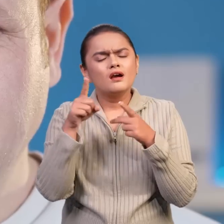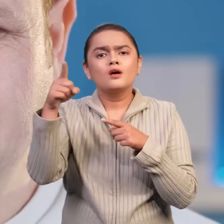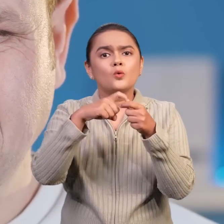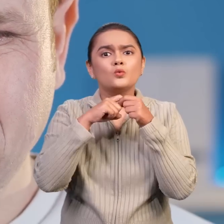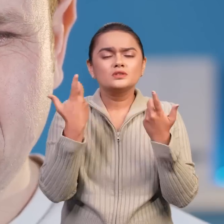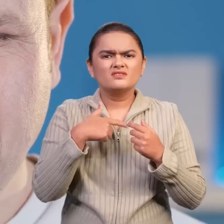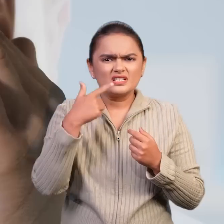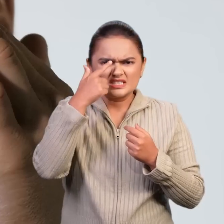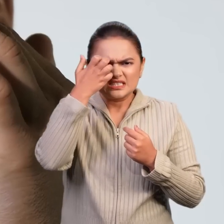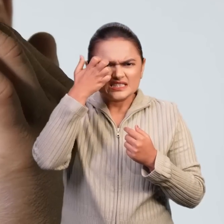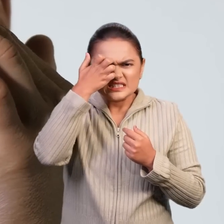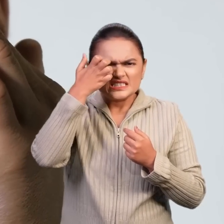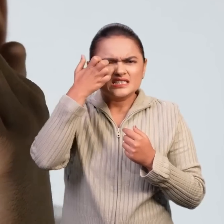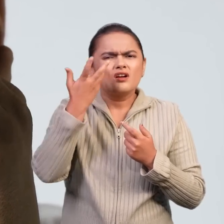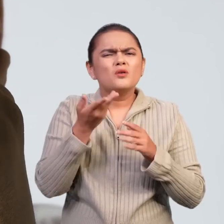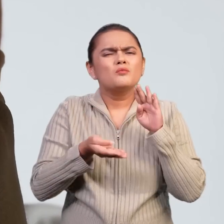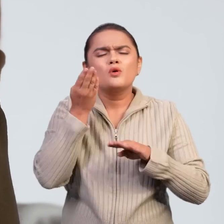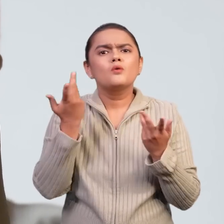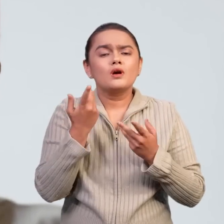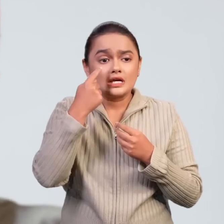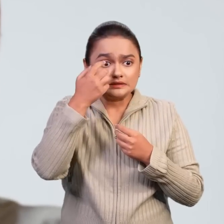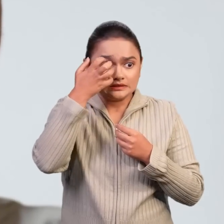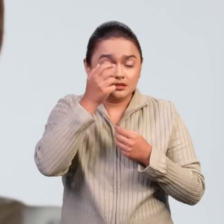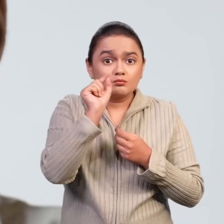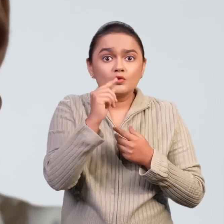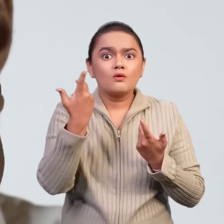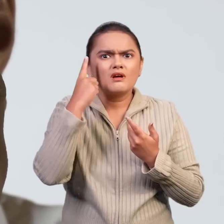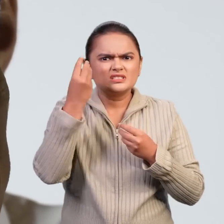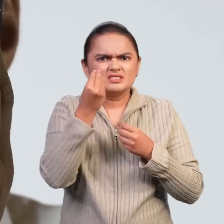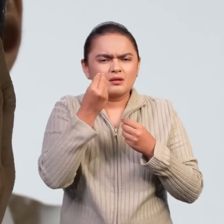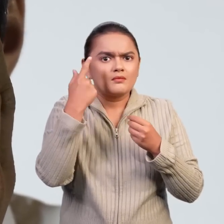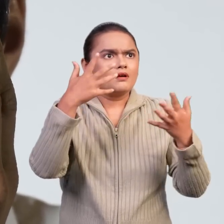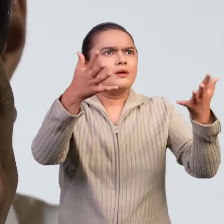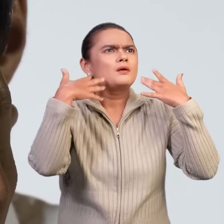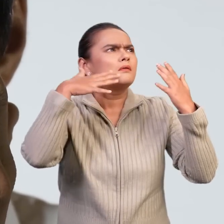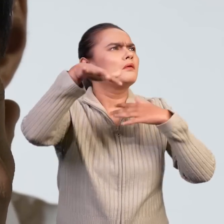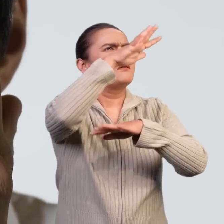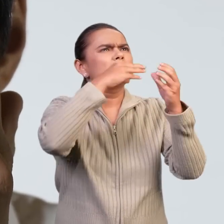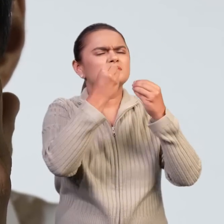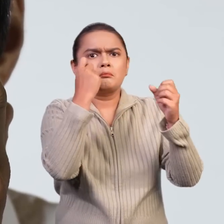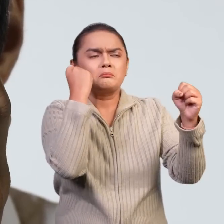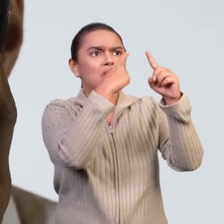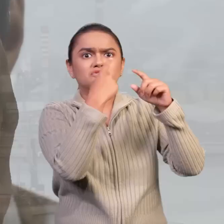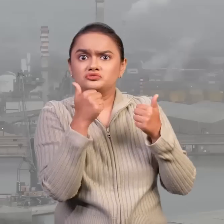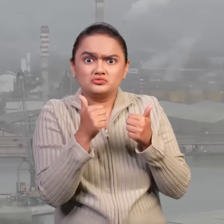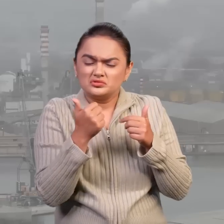The other question is why do eyes feel itchy? They typically feel itchy because there's an allergy to something, you know, in our environment.